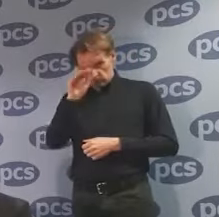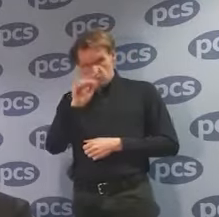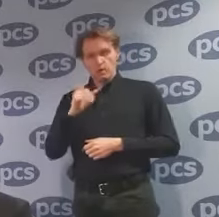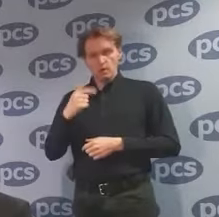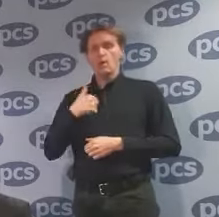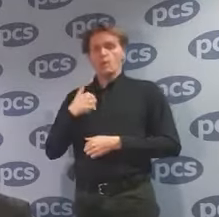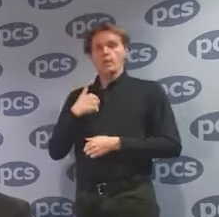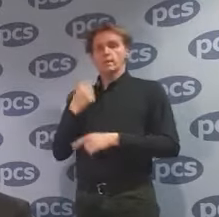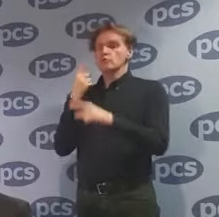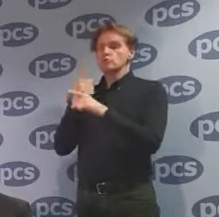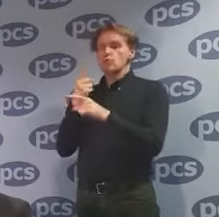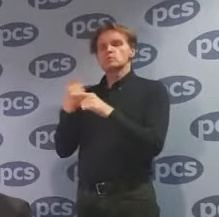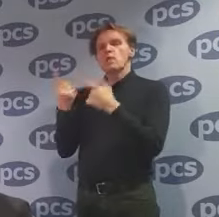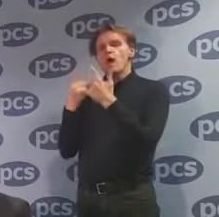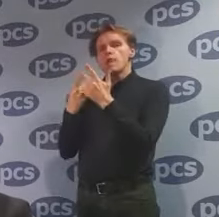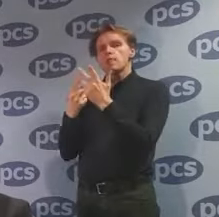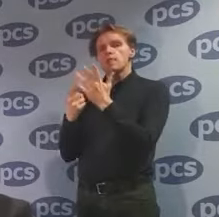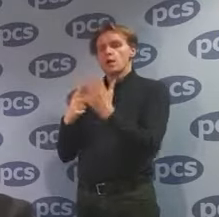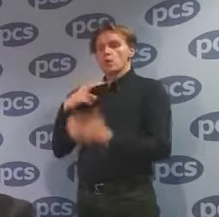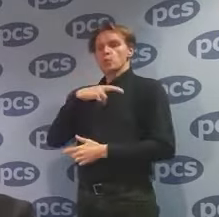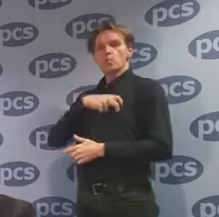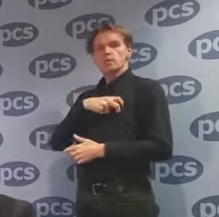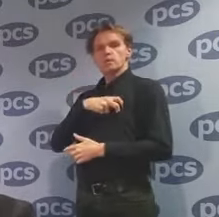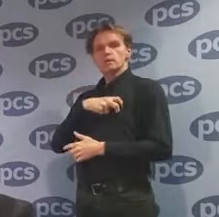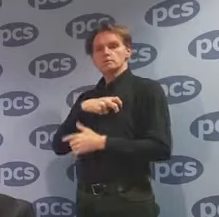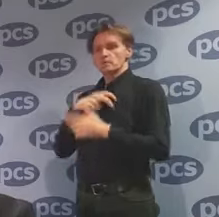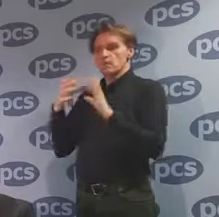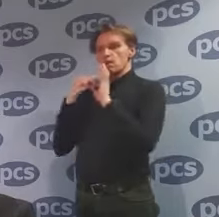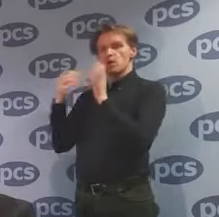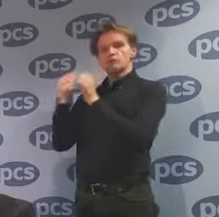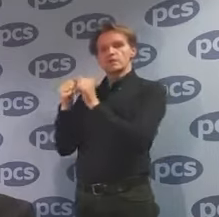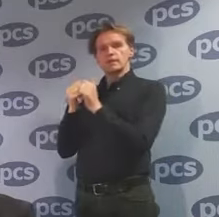who agree with PCS. So we're in talked with unite the POA and the GMB